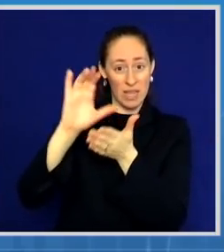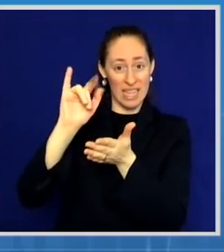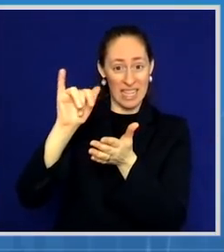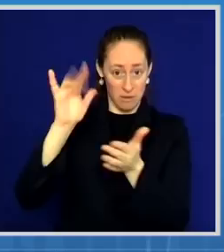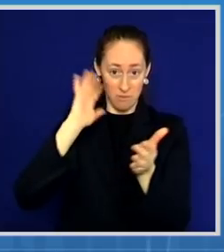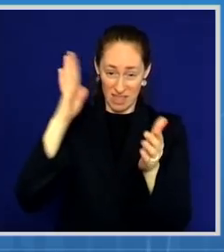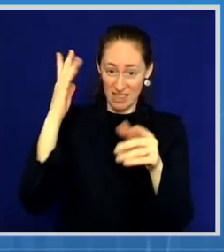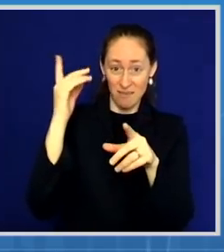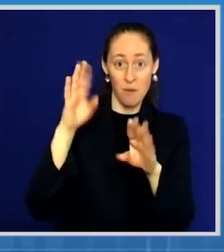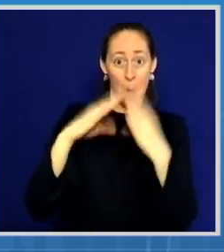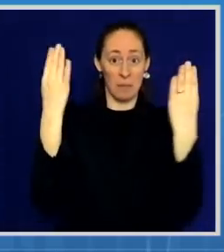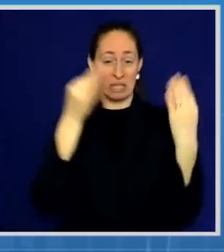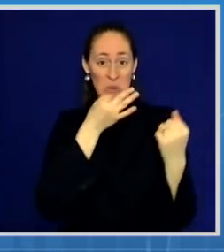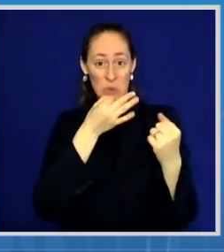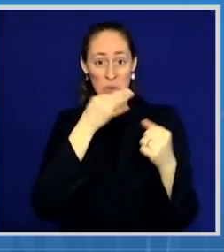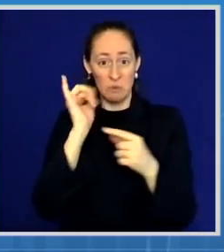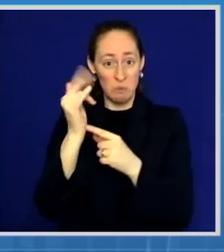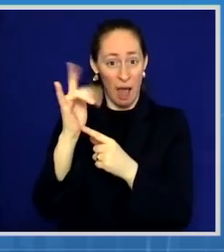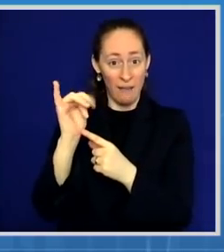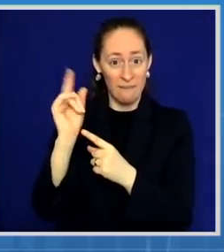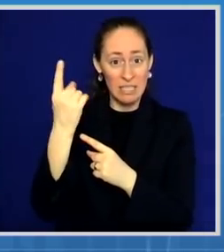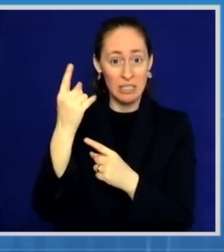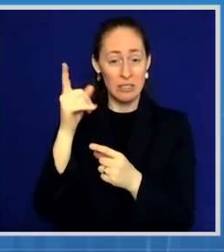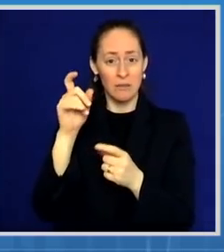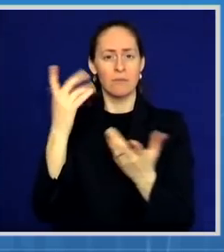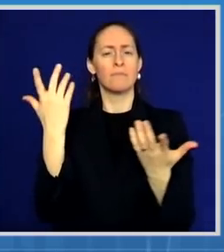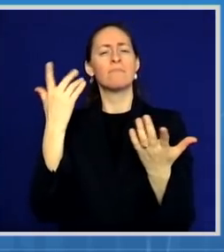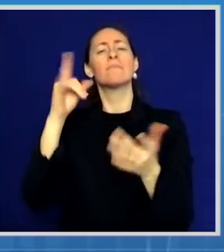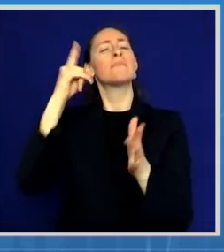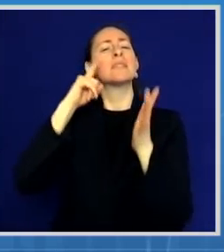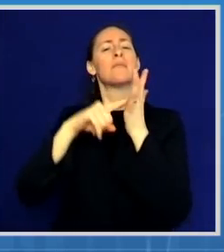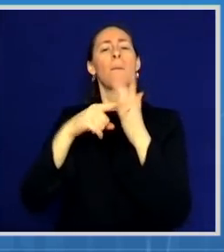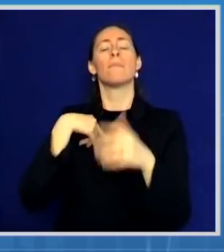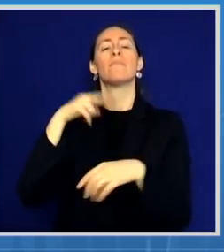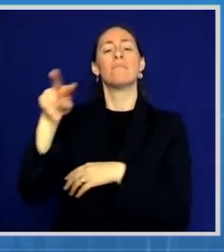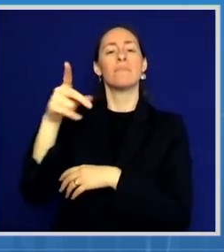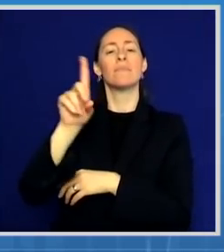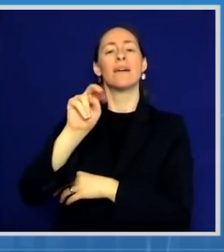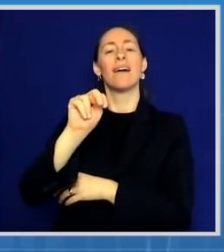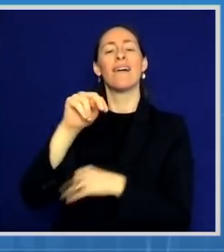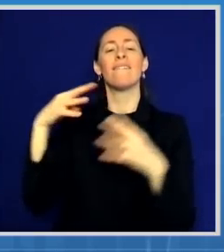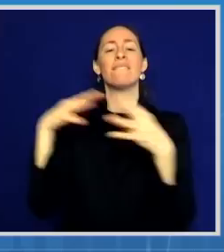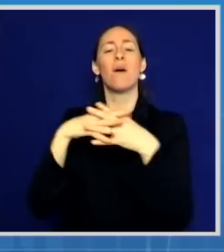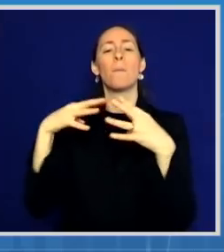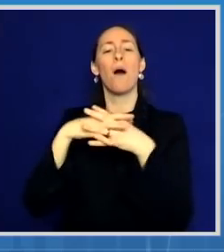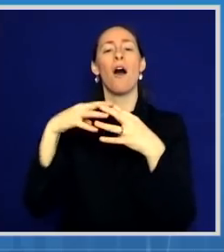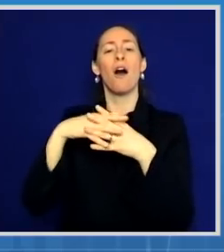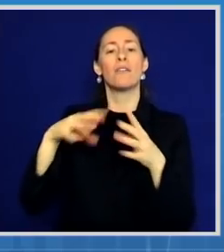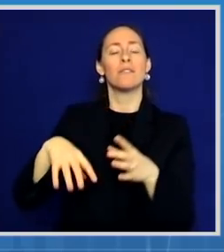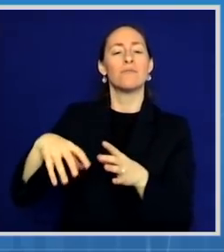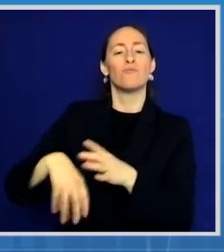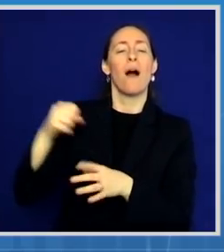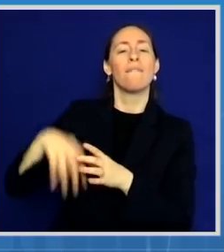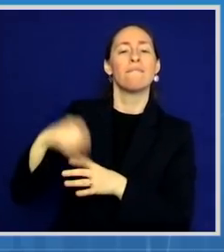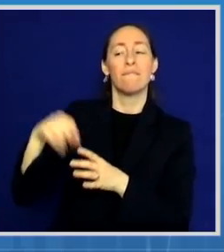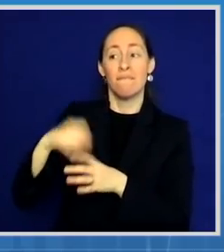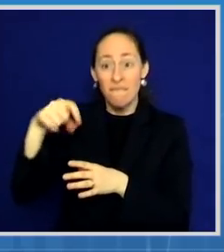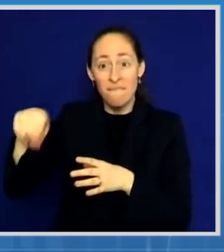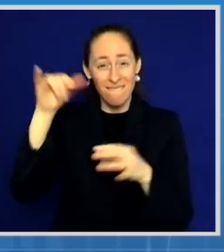we saw last night with the NFL Draft, hundreds of people in close quarters, I know they'd been vaccinated and tested,